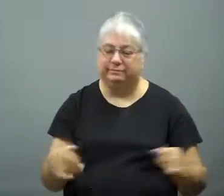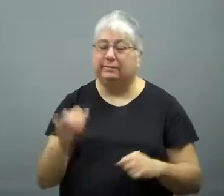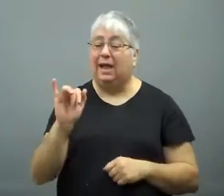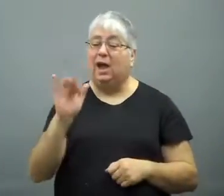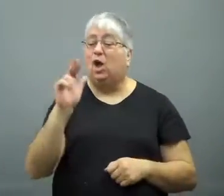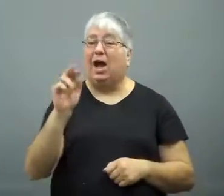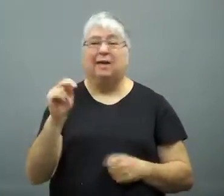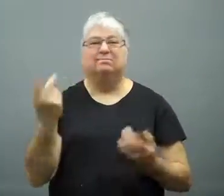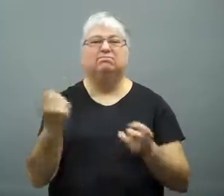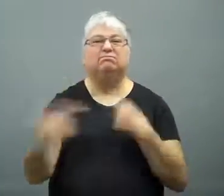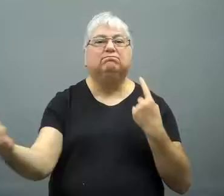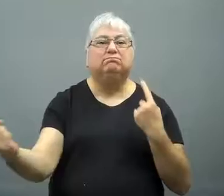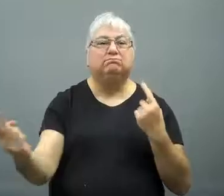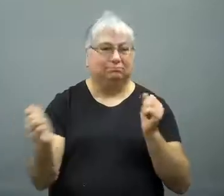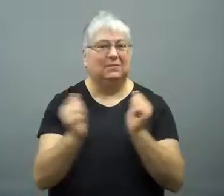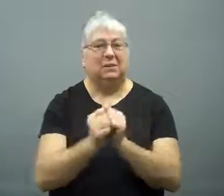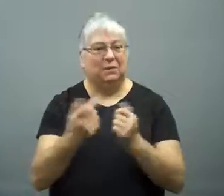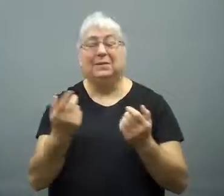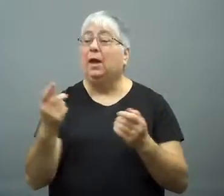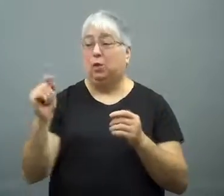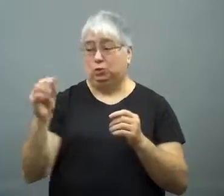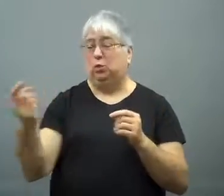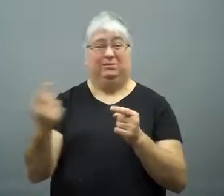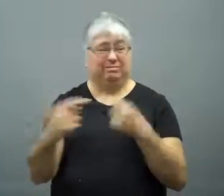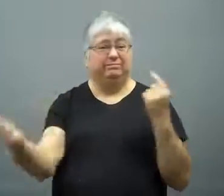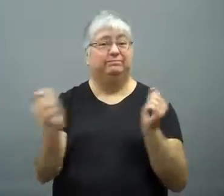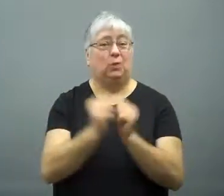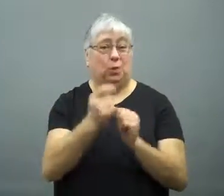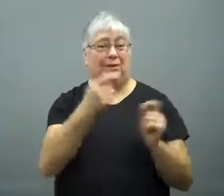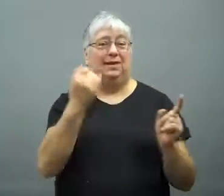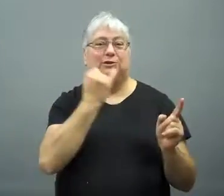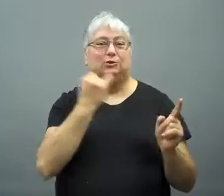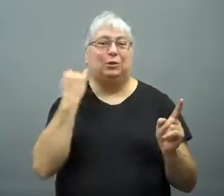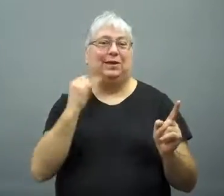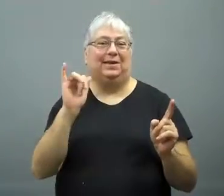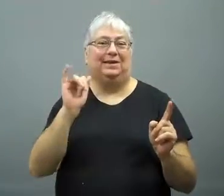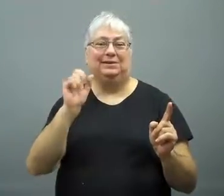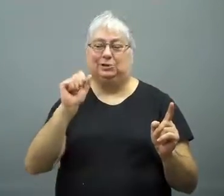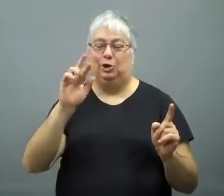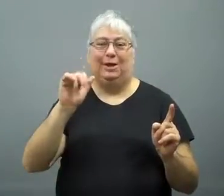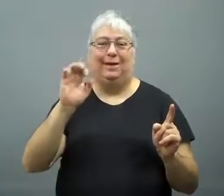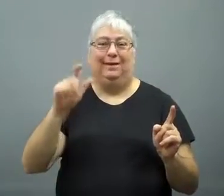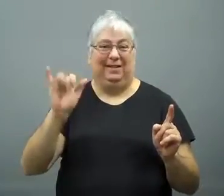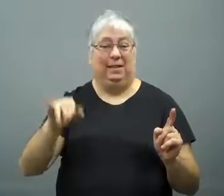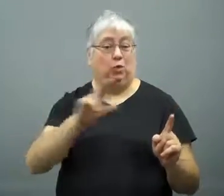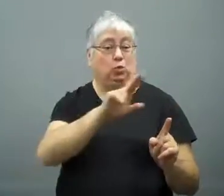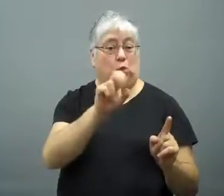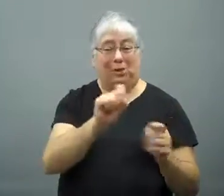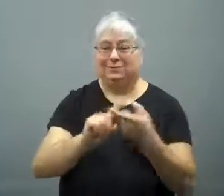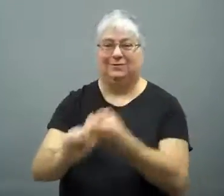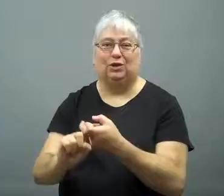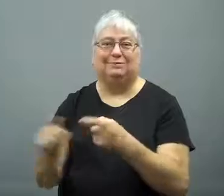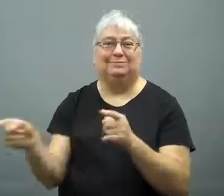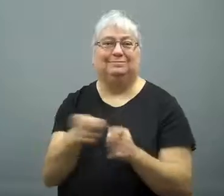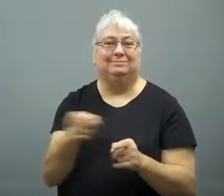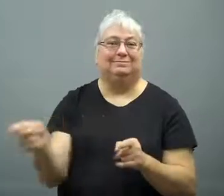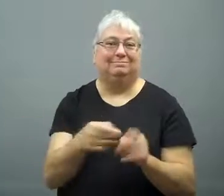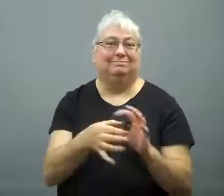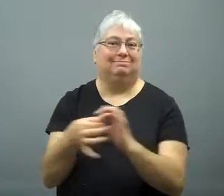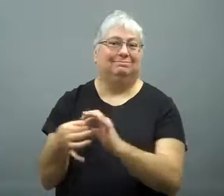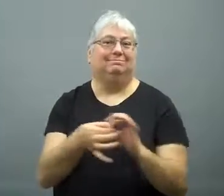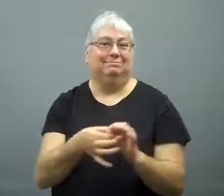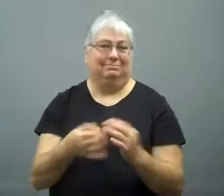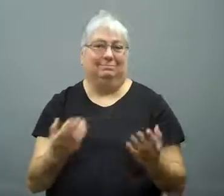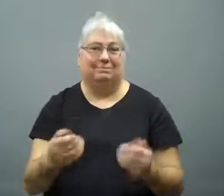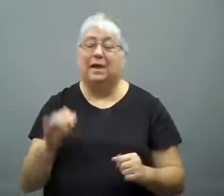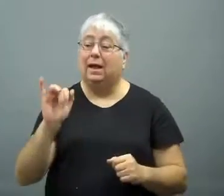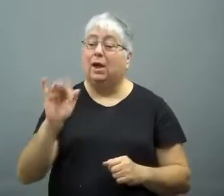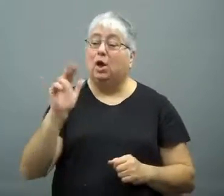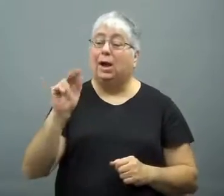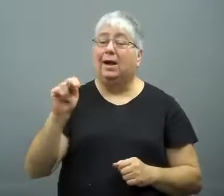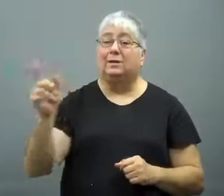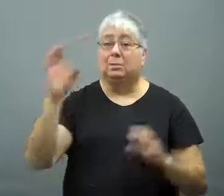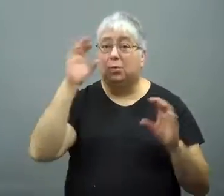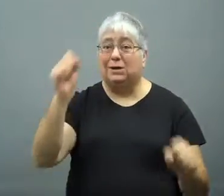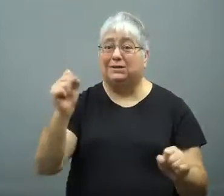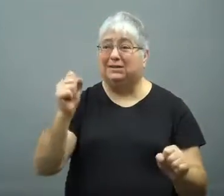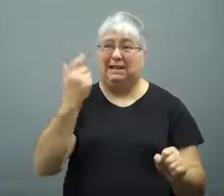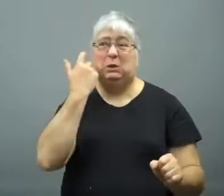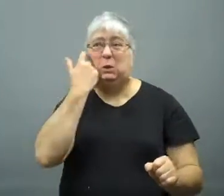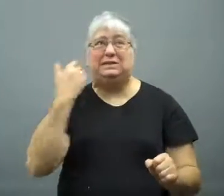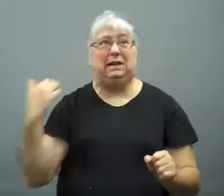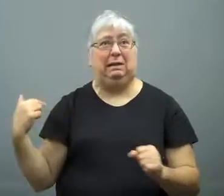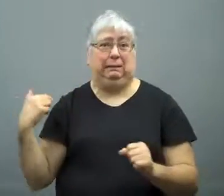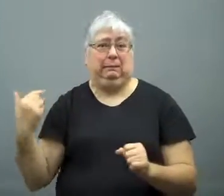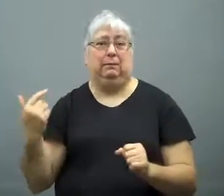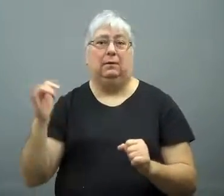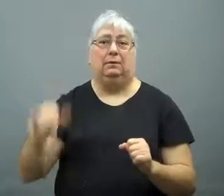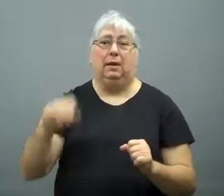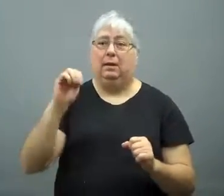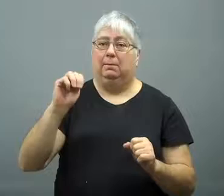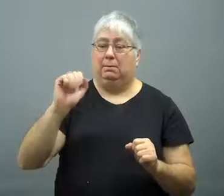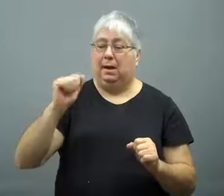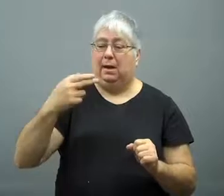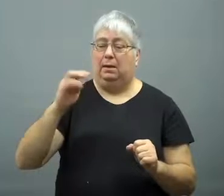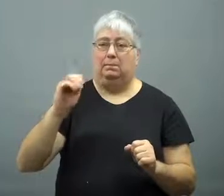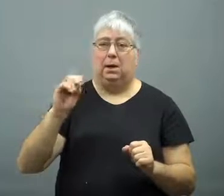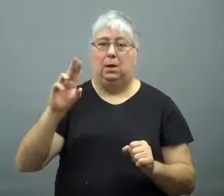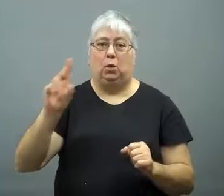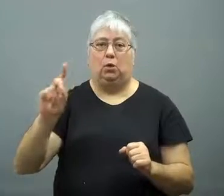Iran was an adversary of the U.S. and of its allly, Israel.